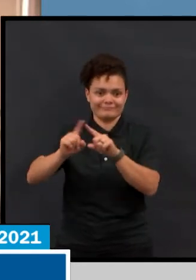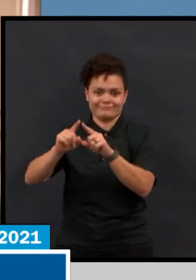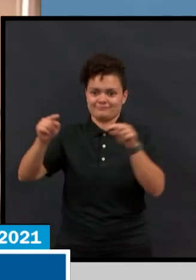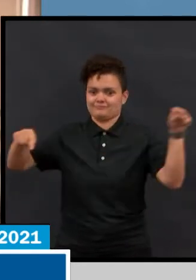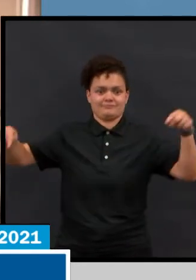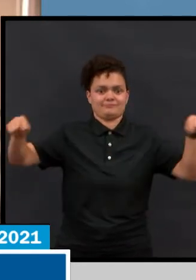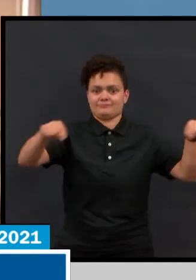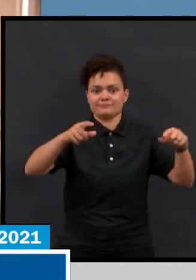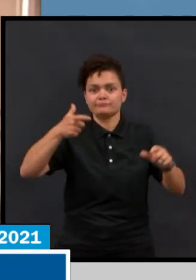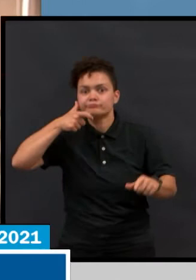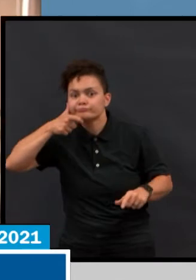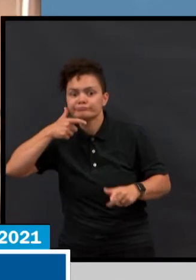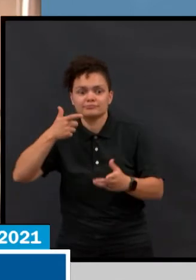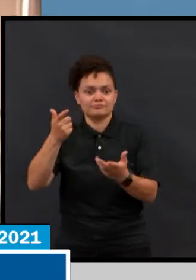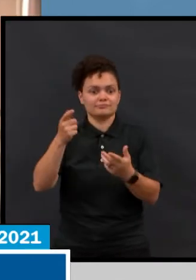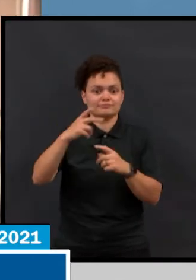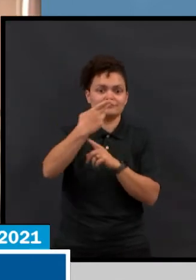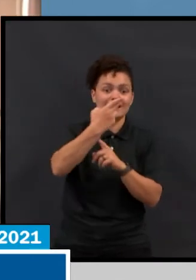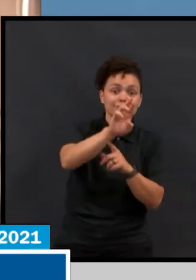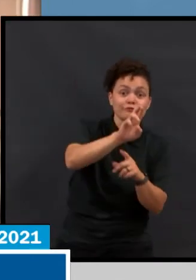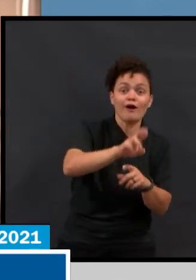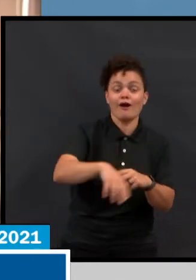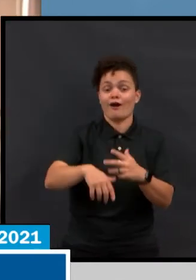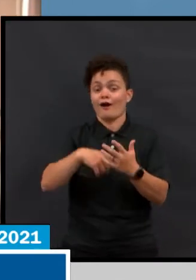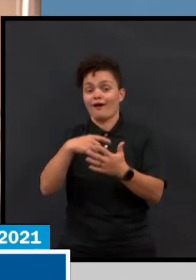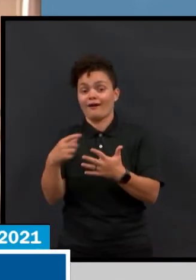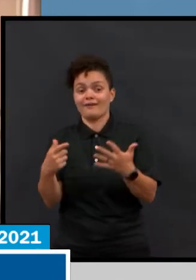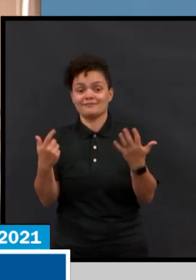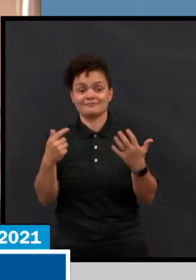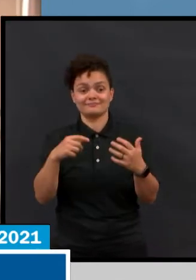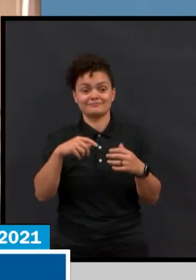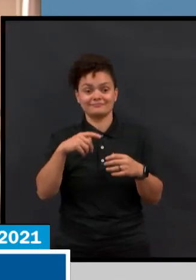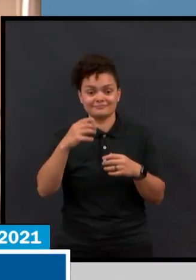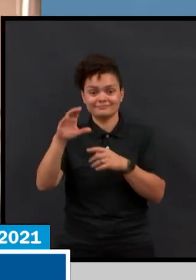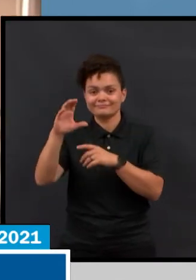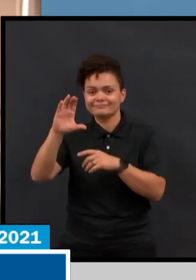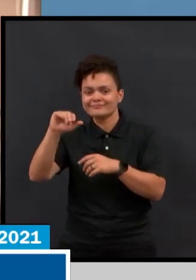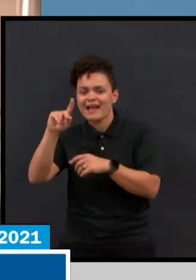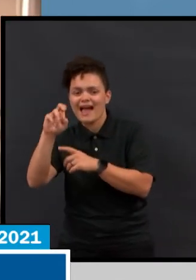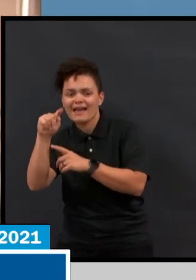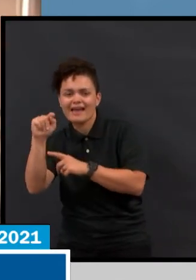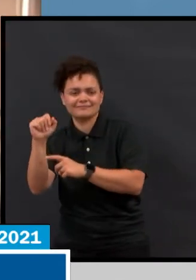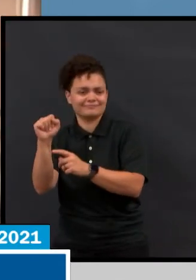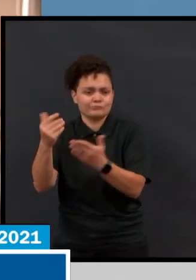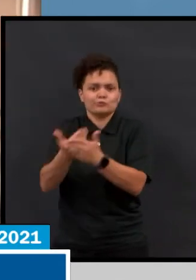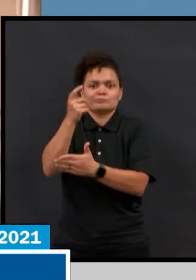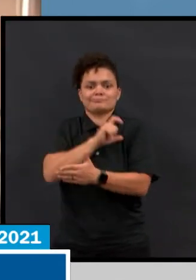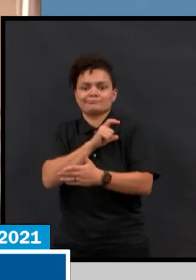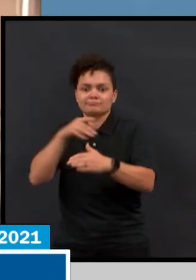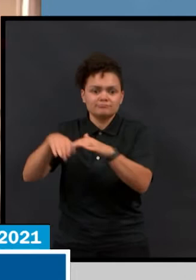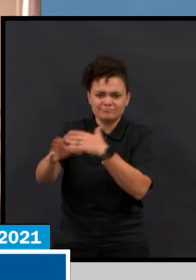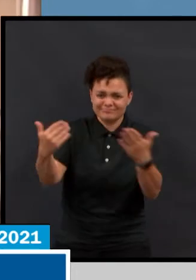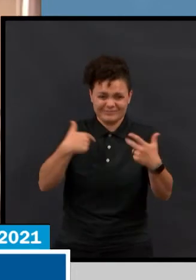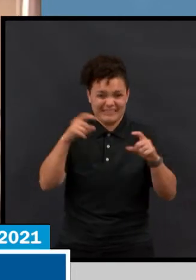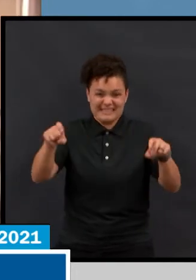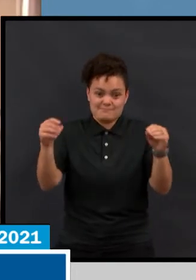positions we have cadets that we're looking to hire explorers that we're uh looking to recruit